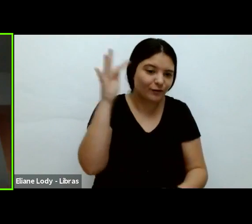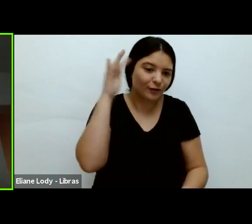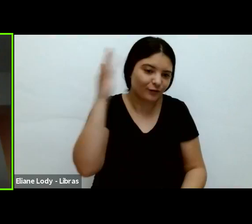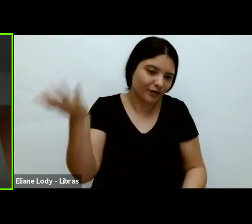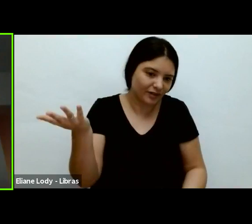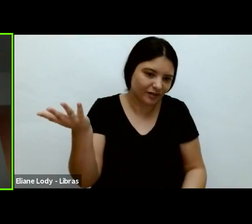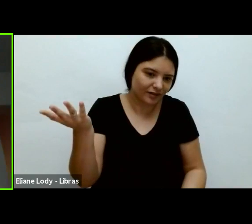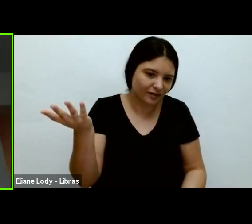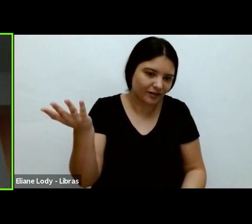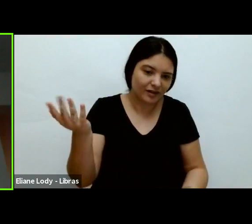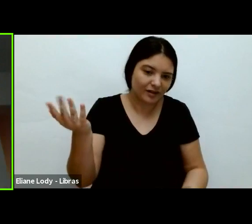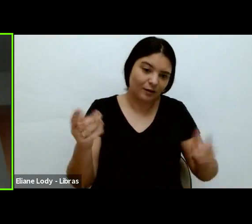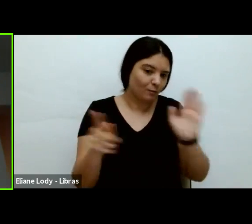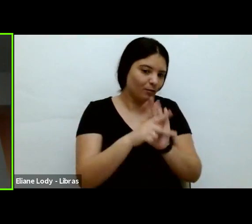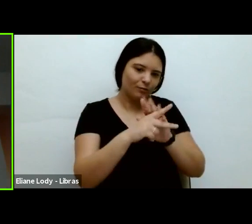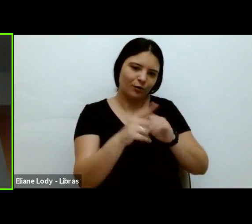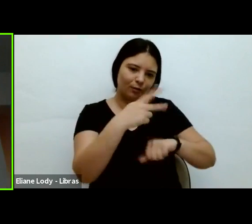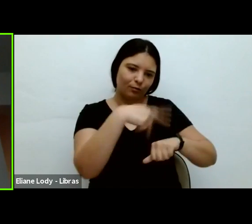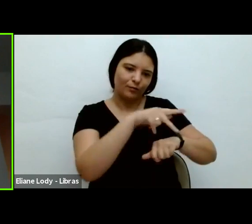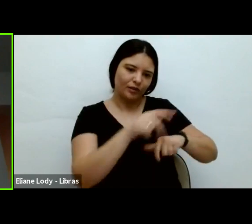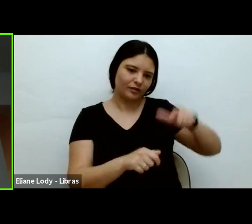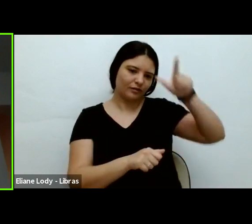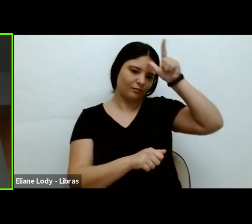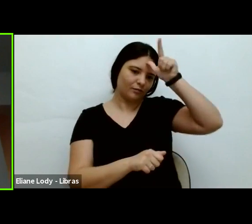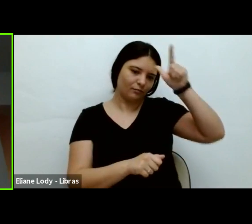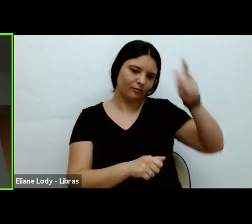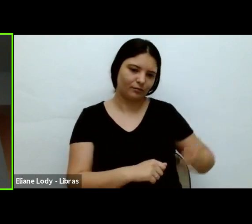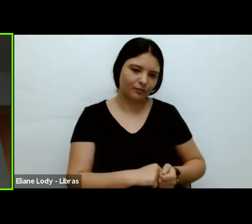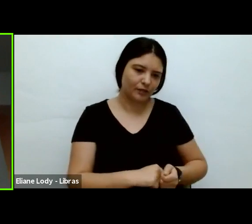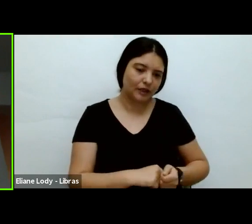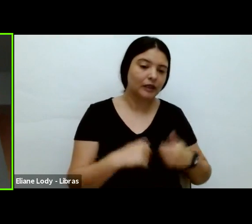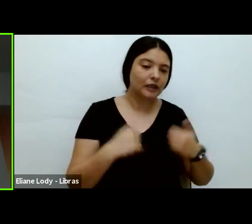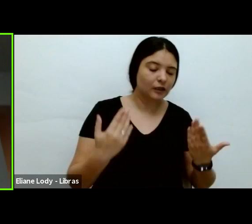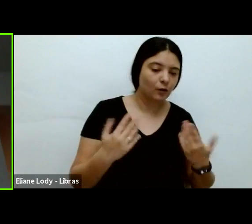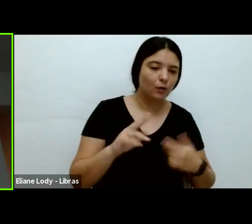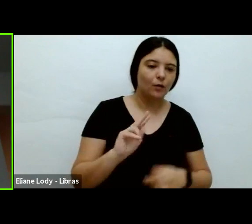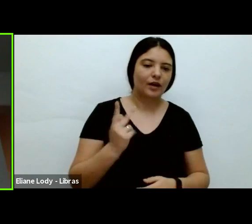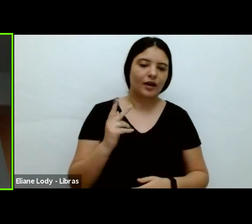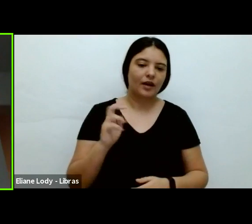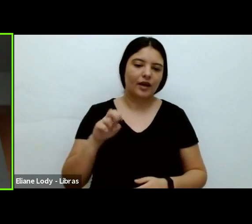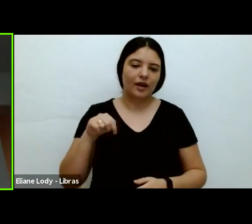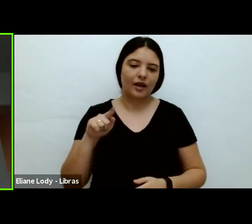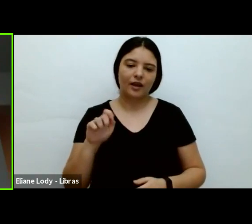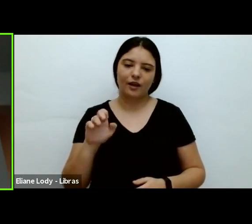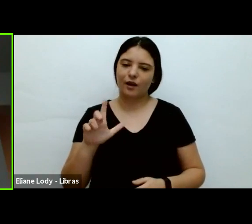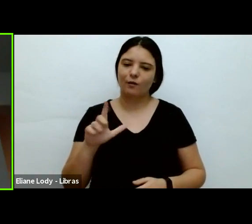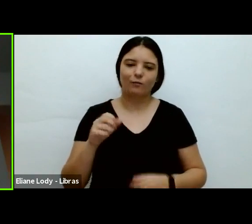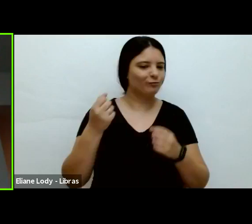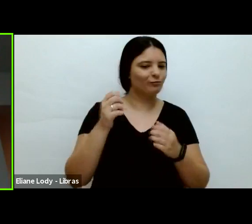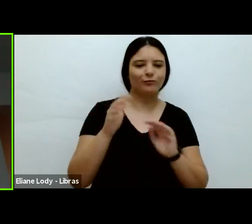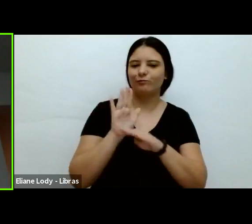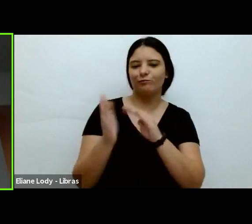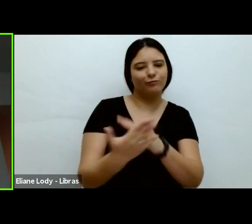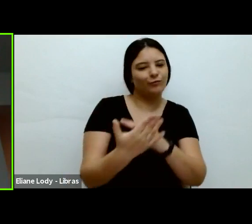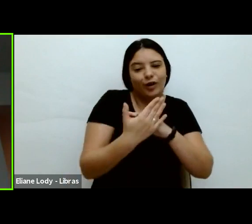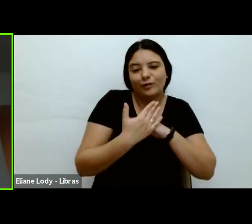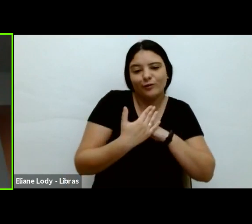fuels, so. o he wouldn't tell he wouldn't help very much. in Making sense.